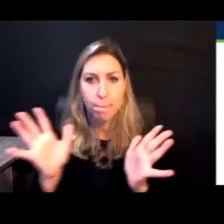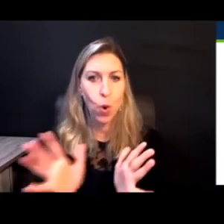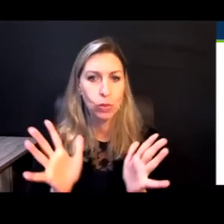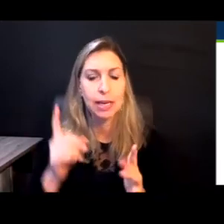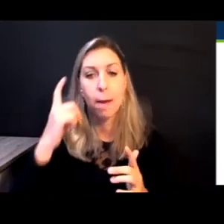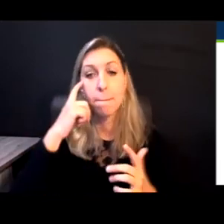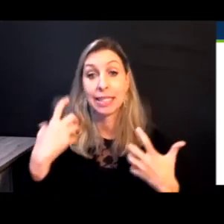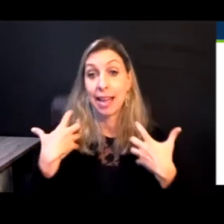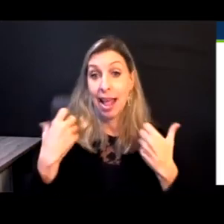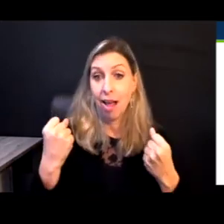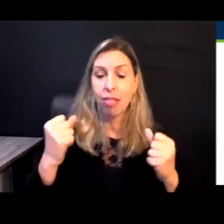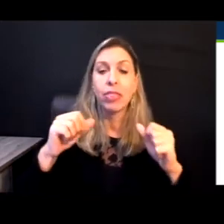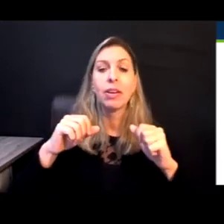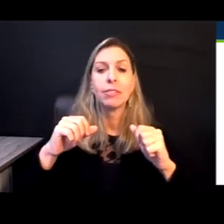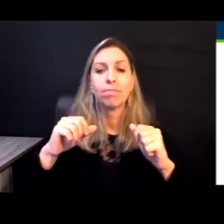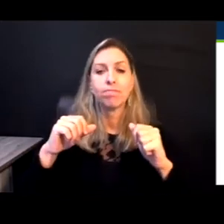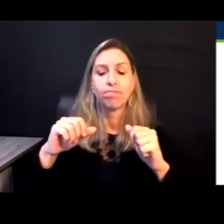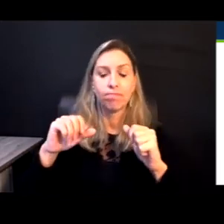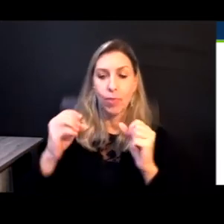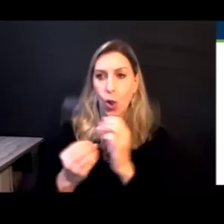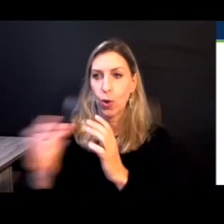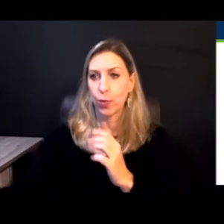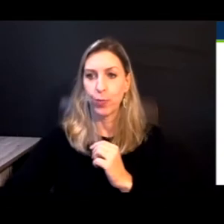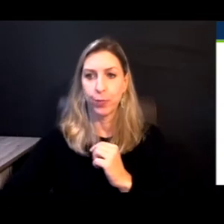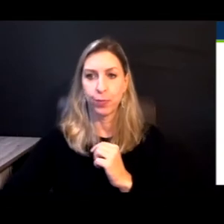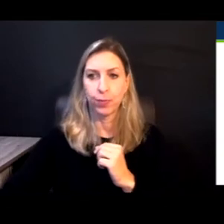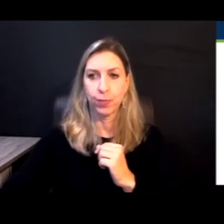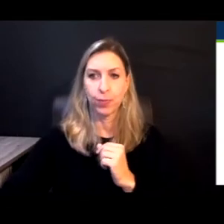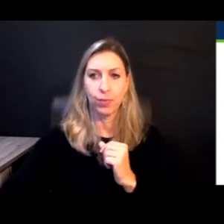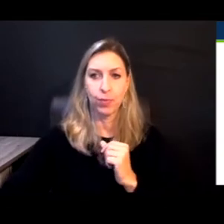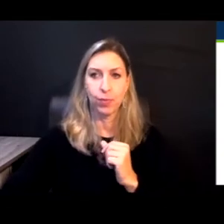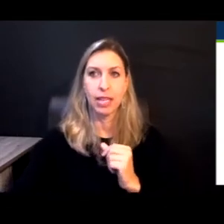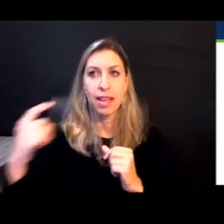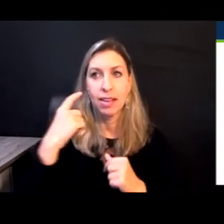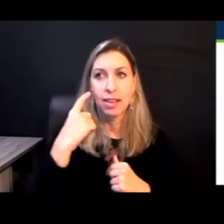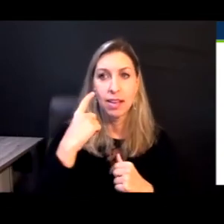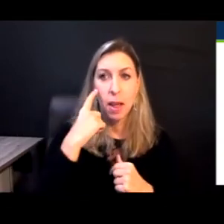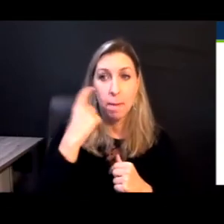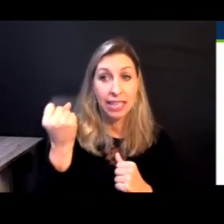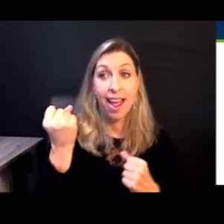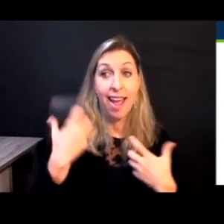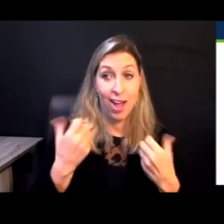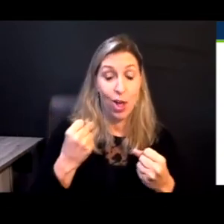child” approach to help children develop a strong identity and ability to self- advocate.